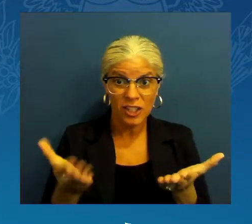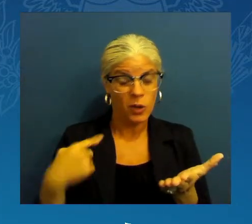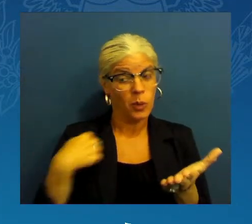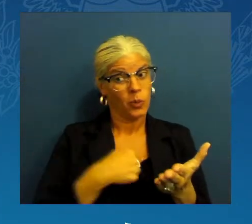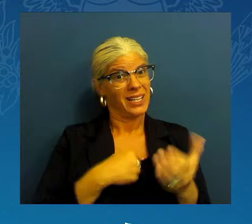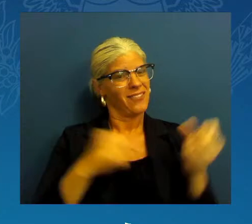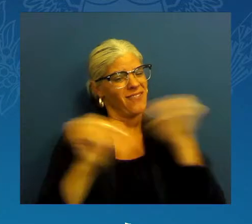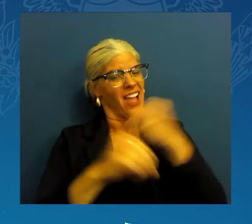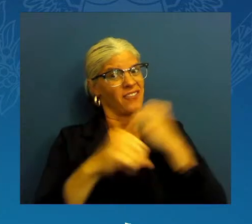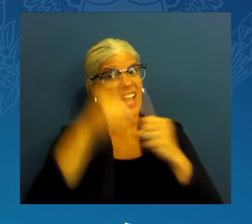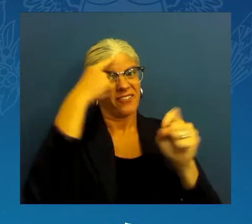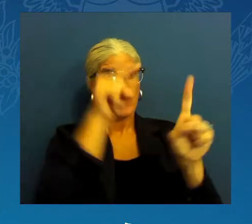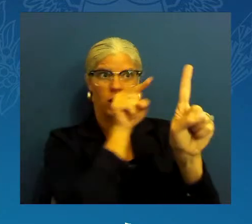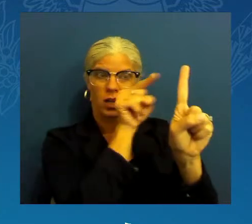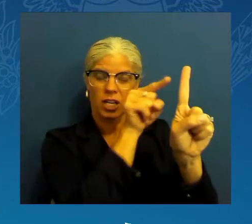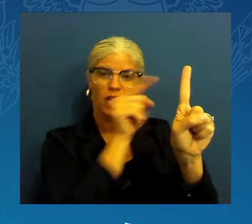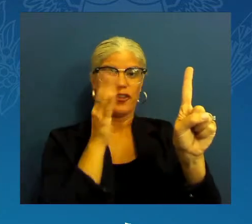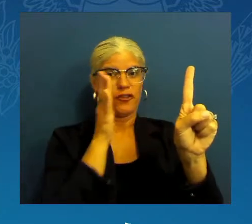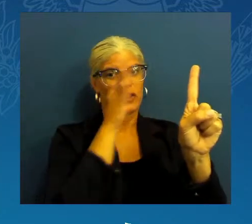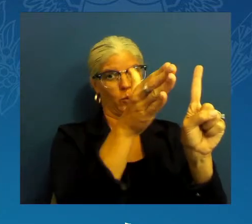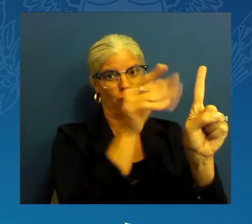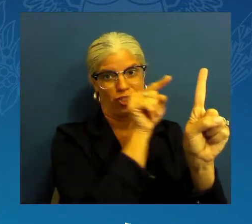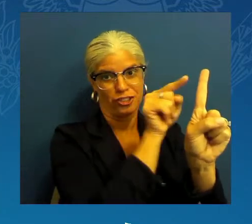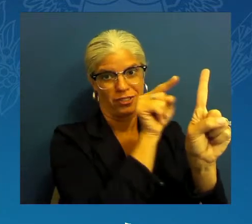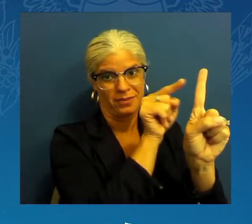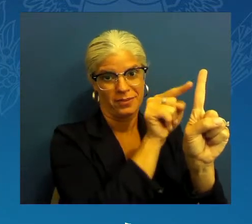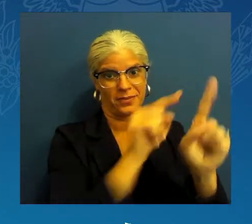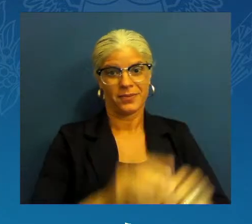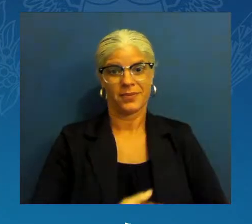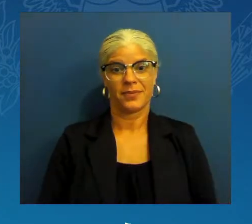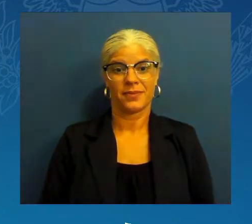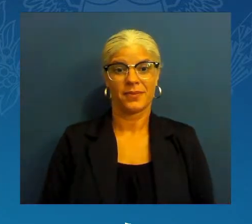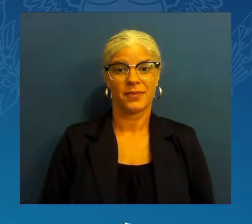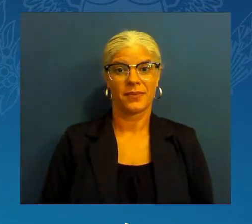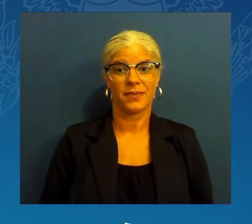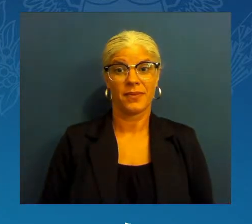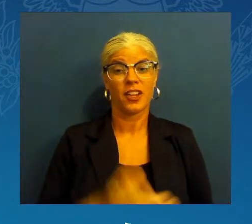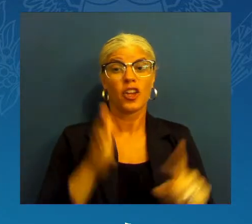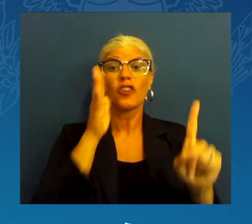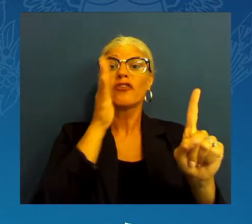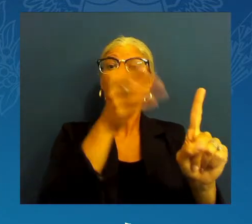a future with affordable health care, affordable childcare, and paid leave.